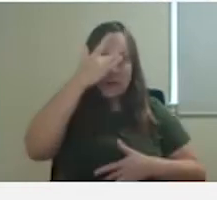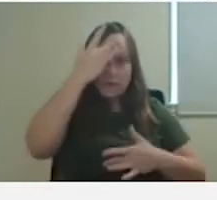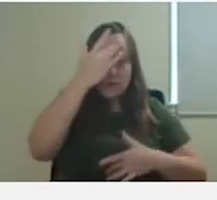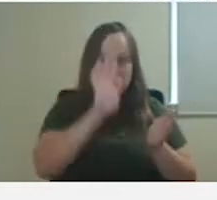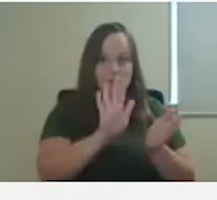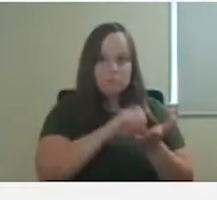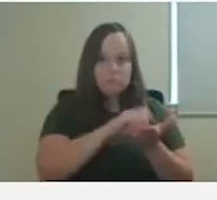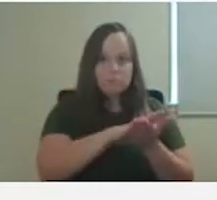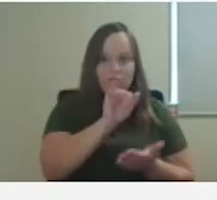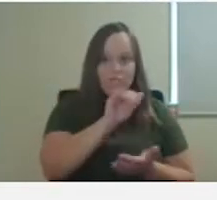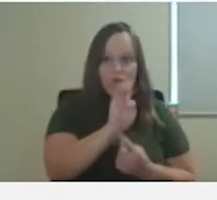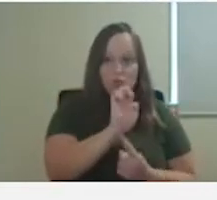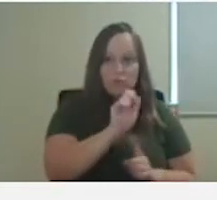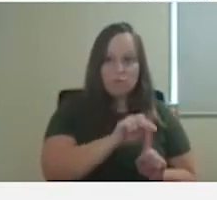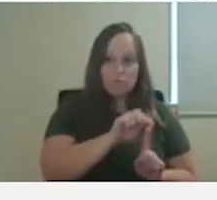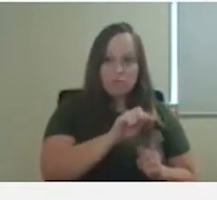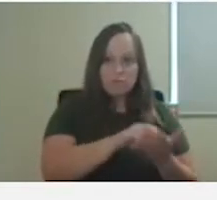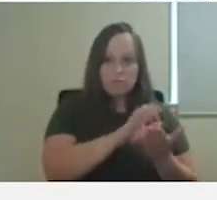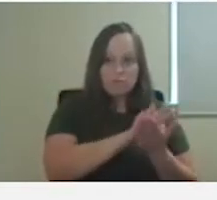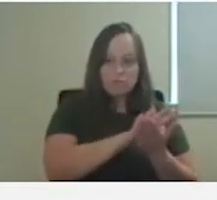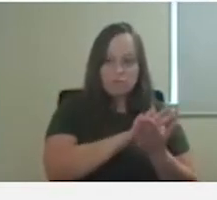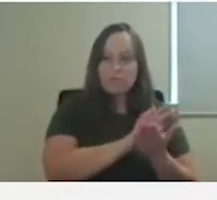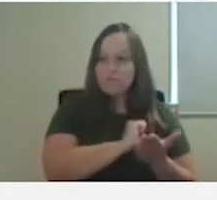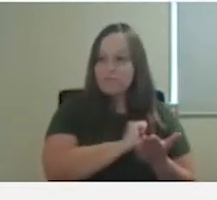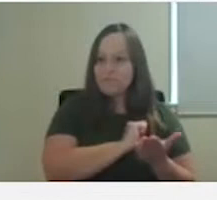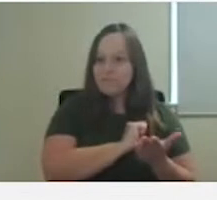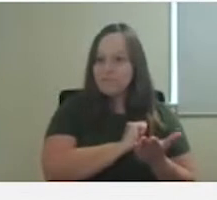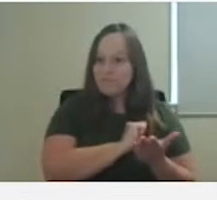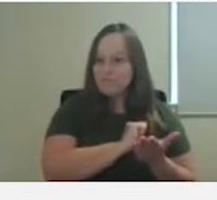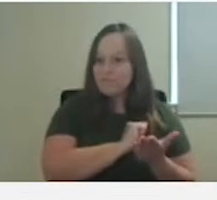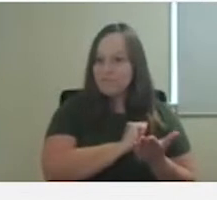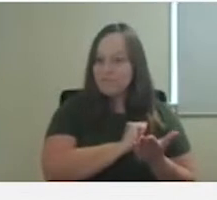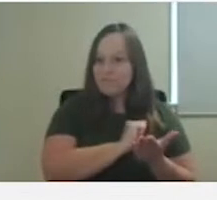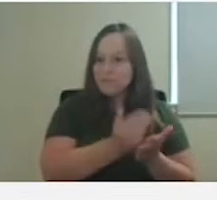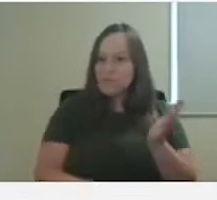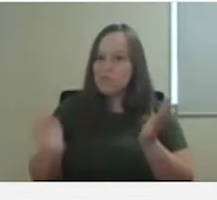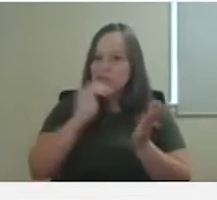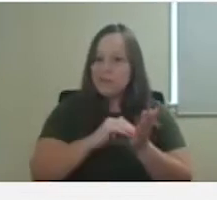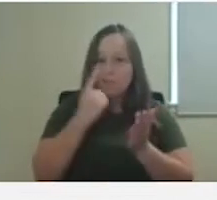as the reason for voting via absentee in June.